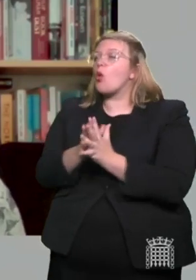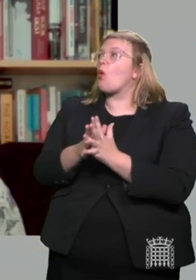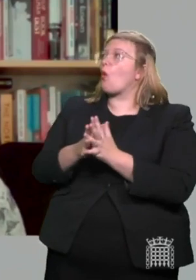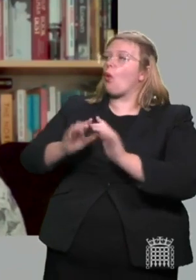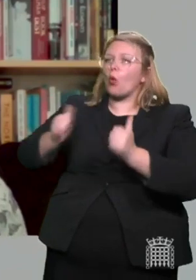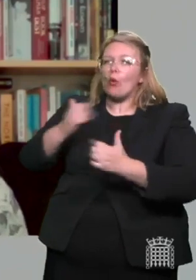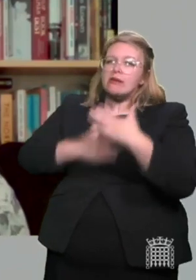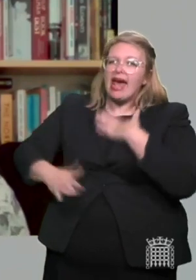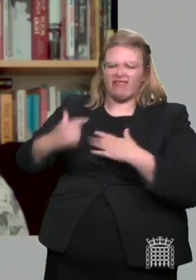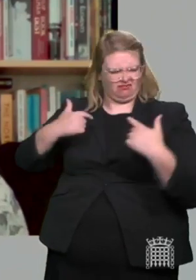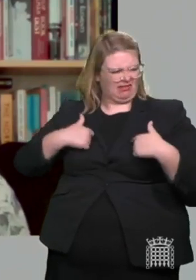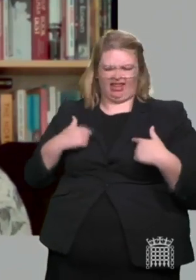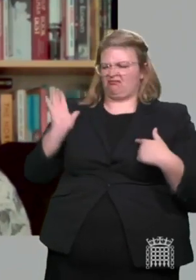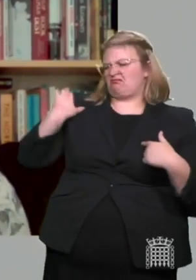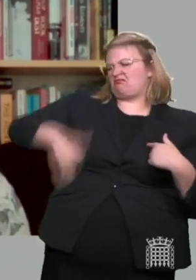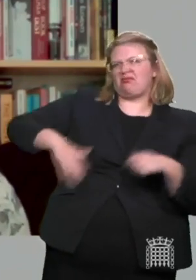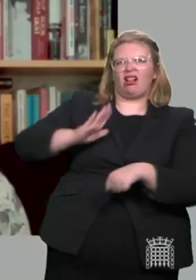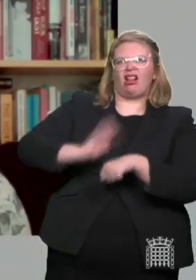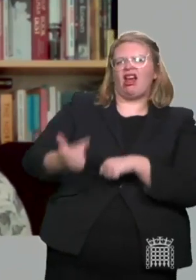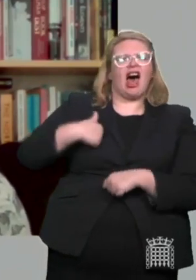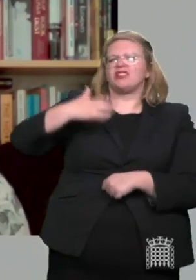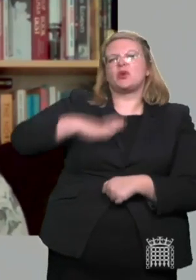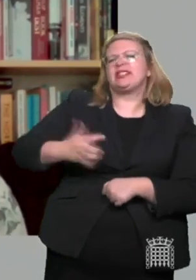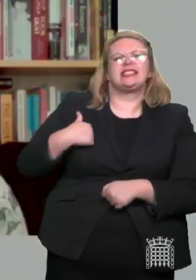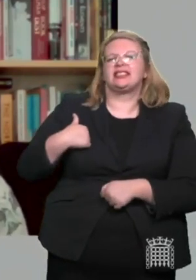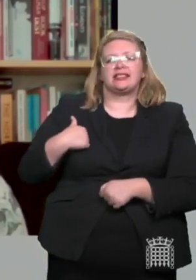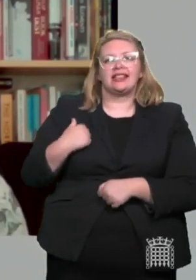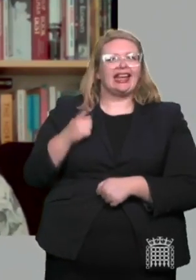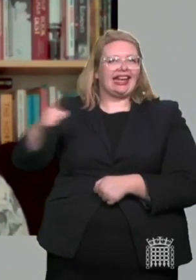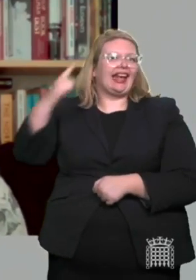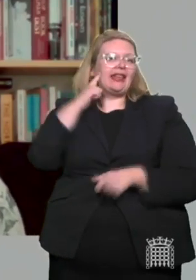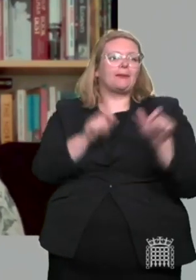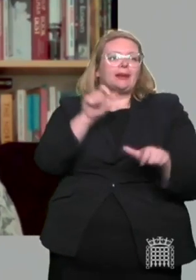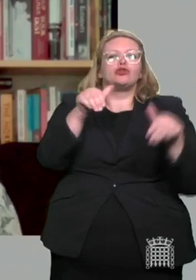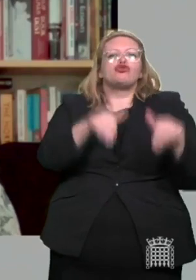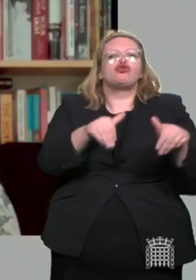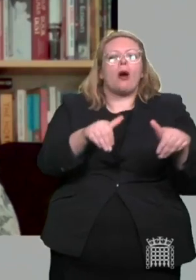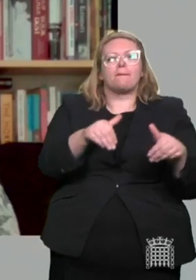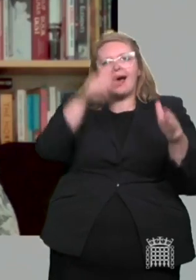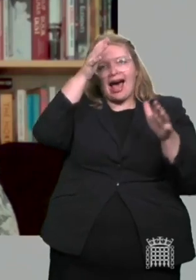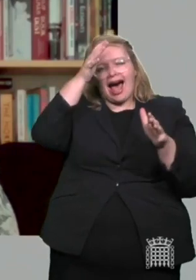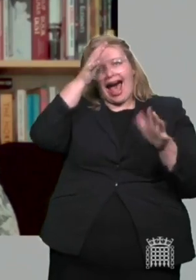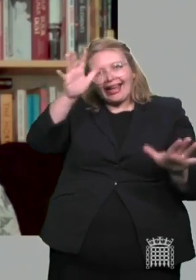who shop at John Lewis, Ikea or Argos and who do not have wealthy donors to fund their lifestyles,